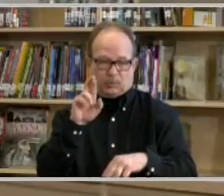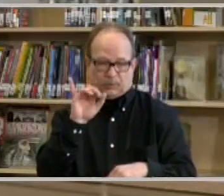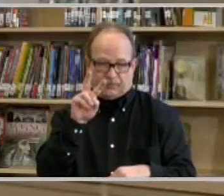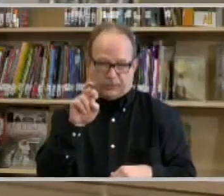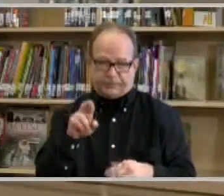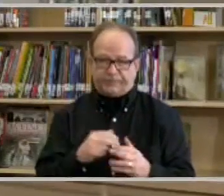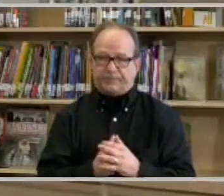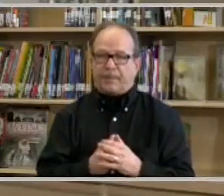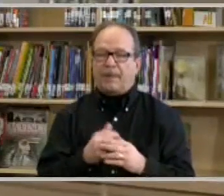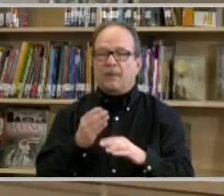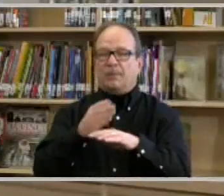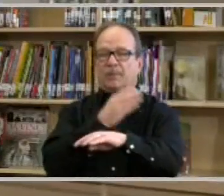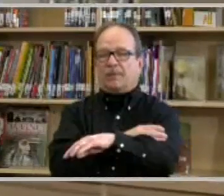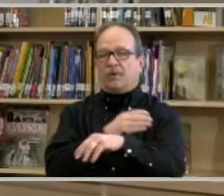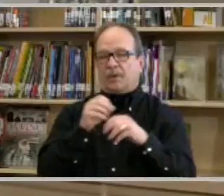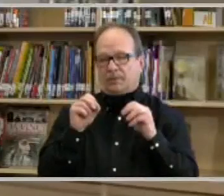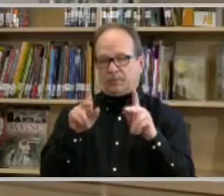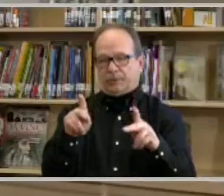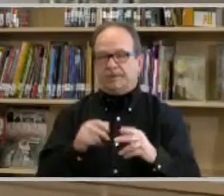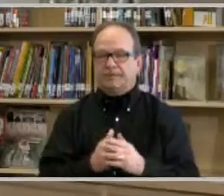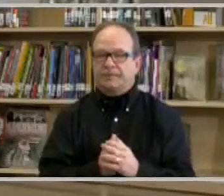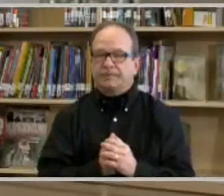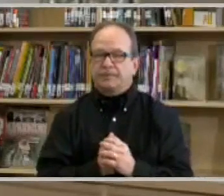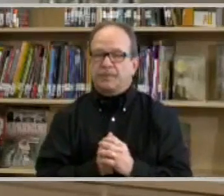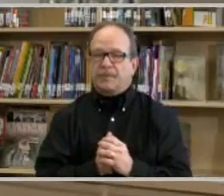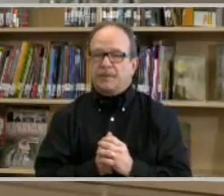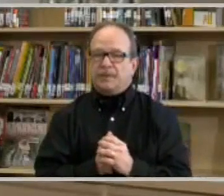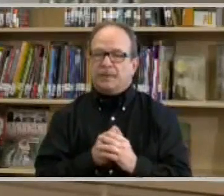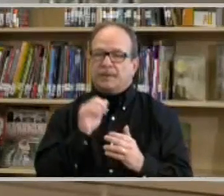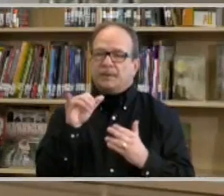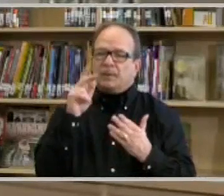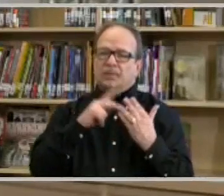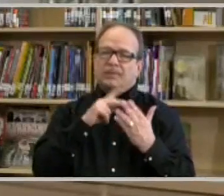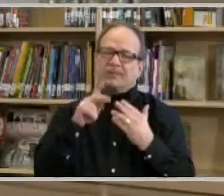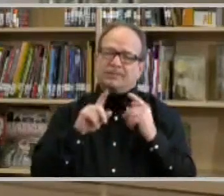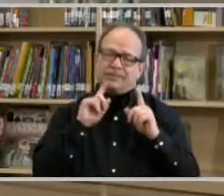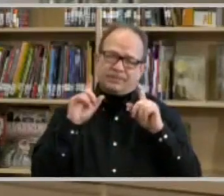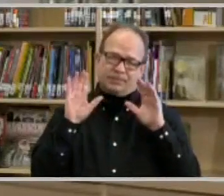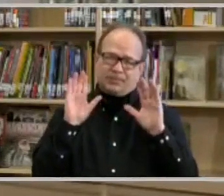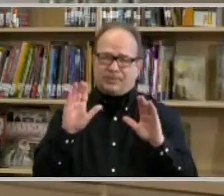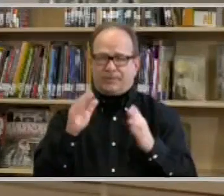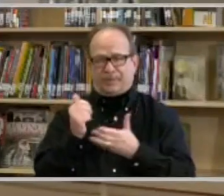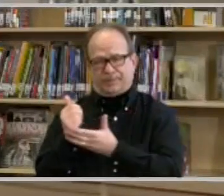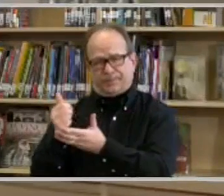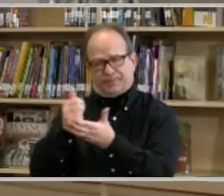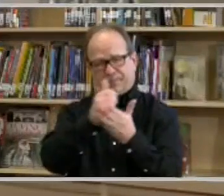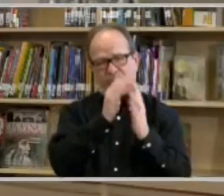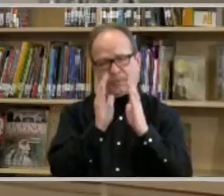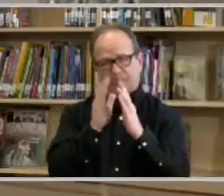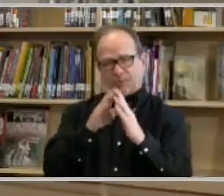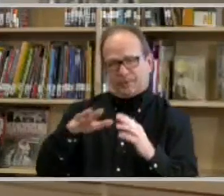UNDERSERVED COMMUNITIES OUT OF OUR OFFICE FOR GREATER ECONOMIC OPPORTUNITY.